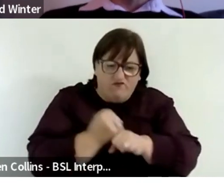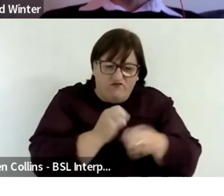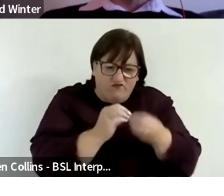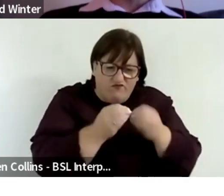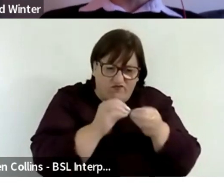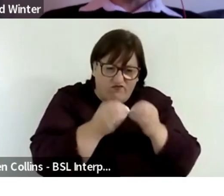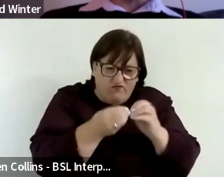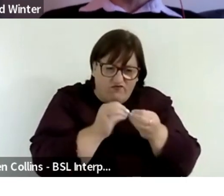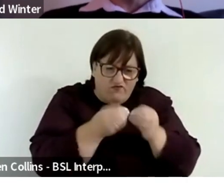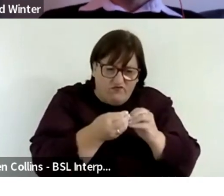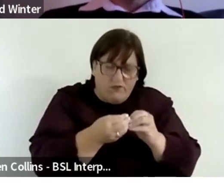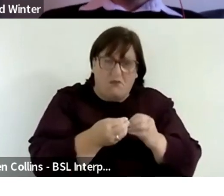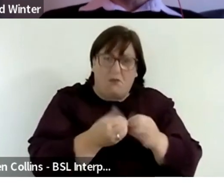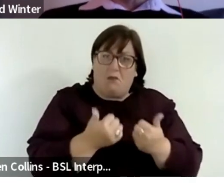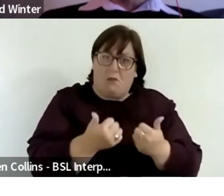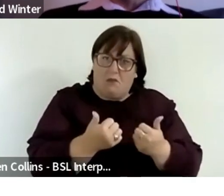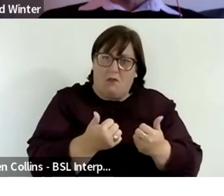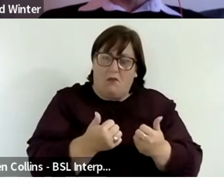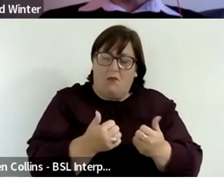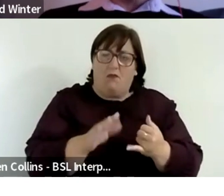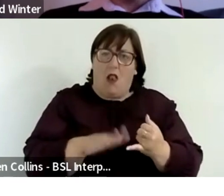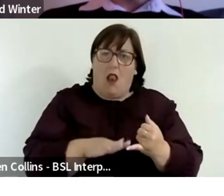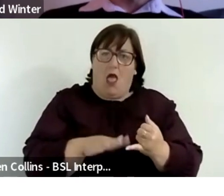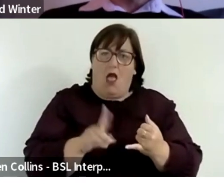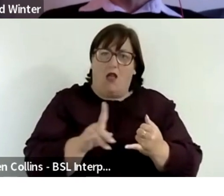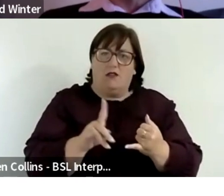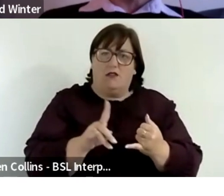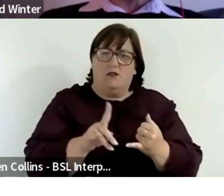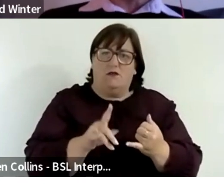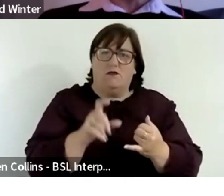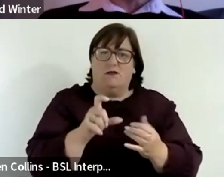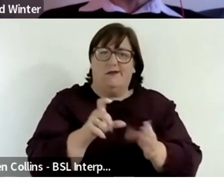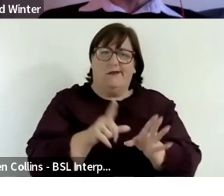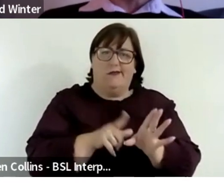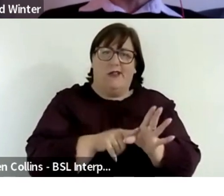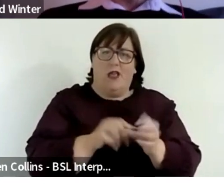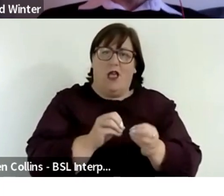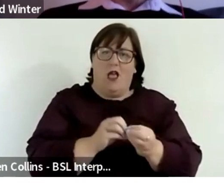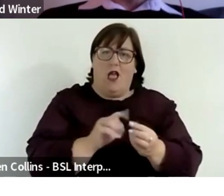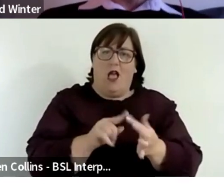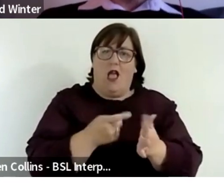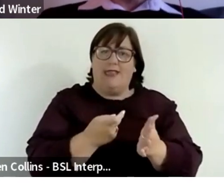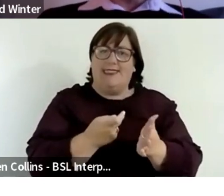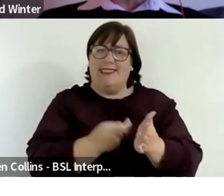We have cyber security, a high-profile operation like HS2 we will always have people getting our